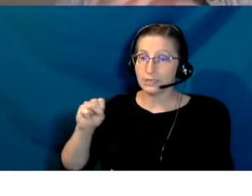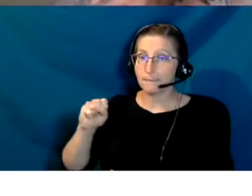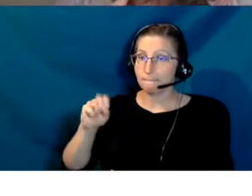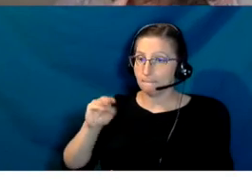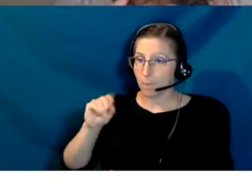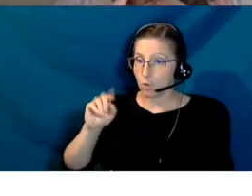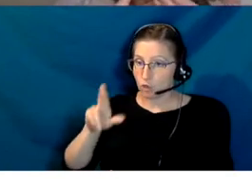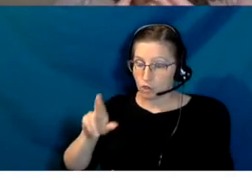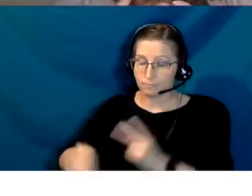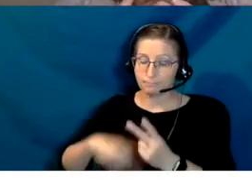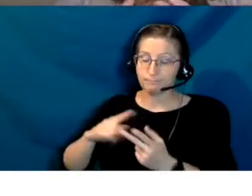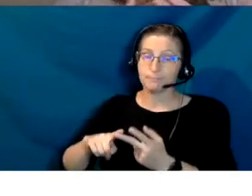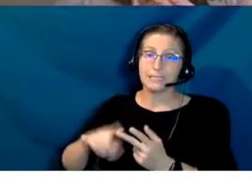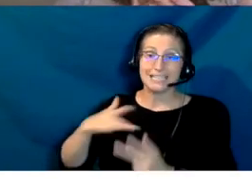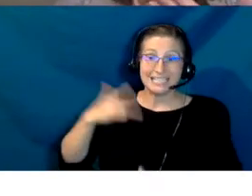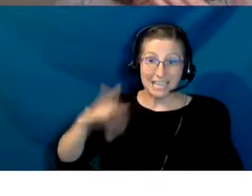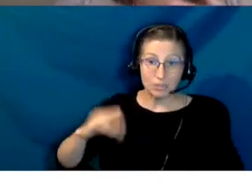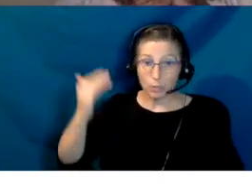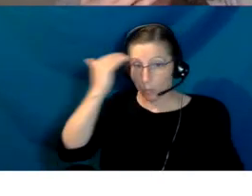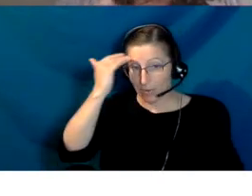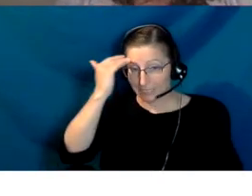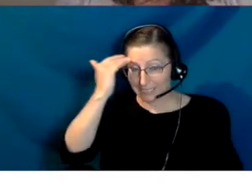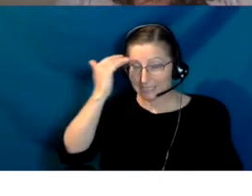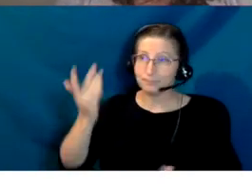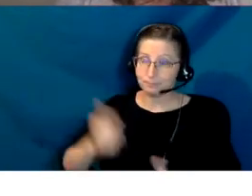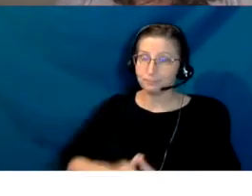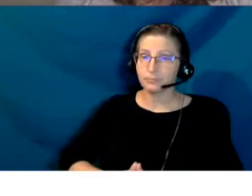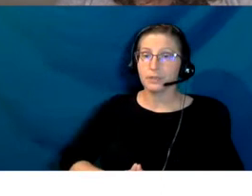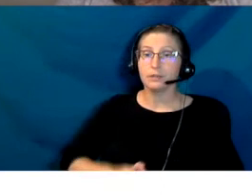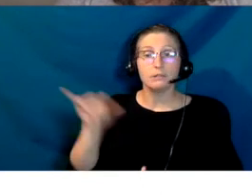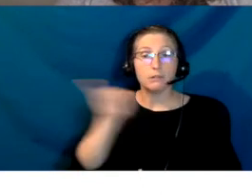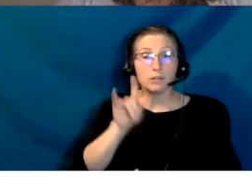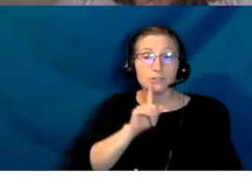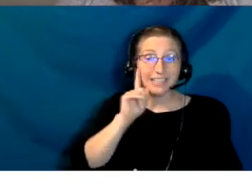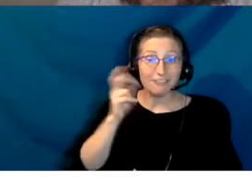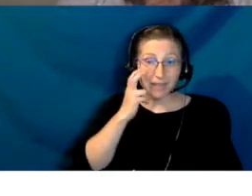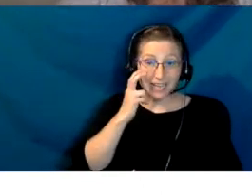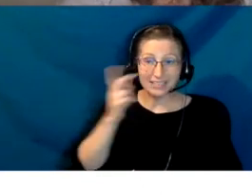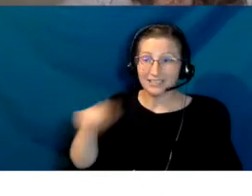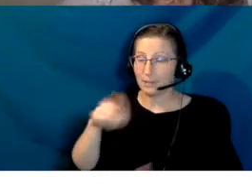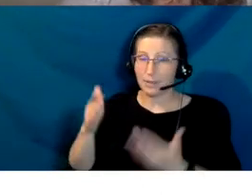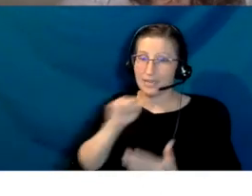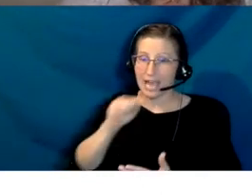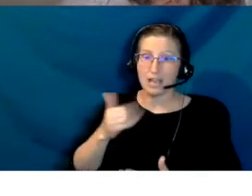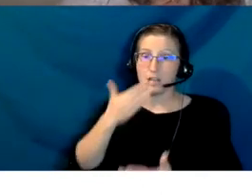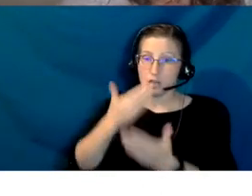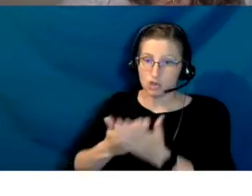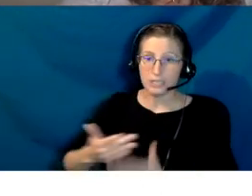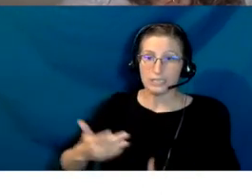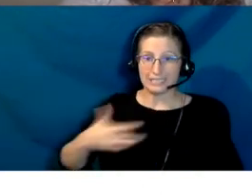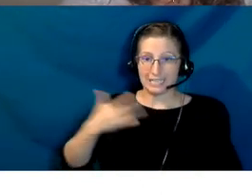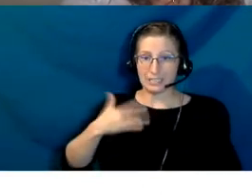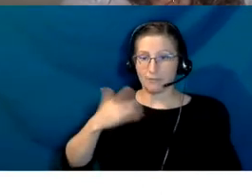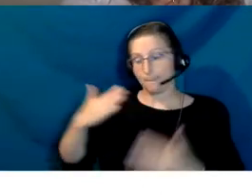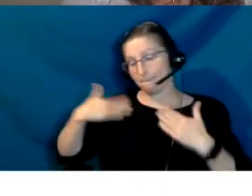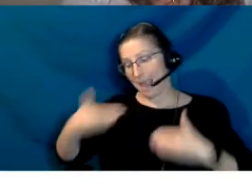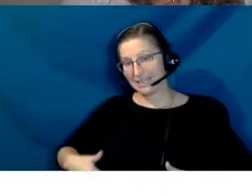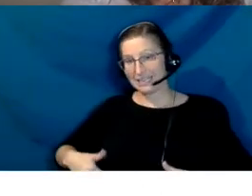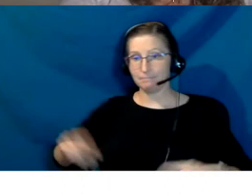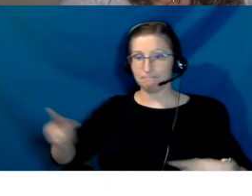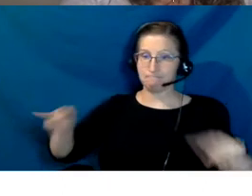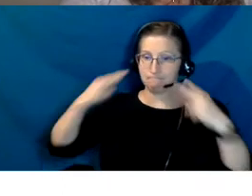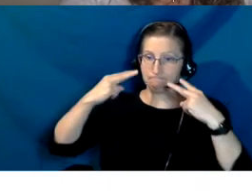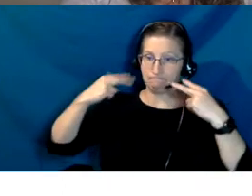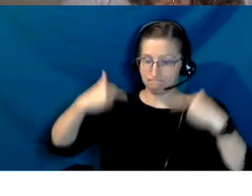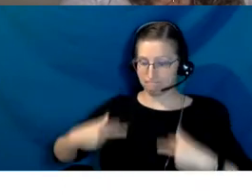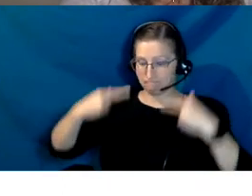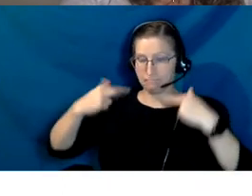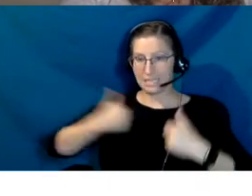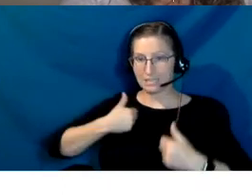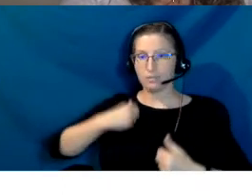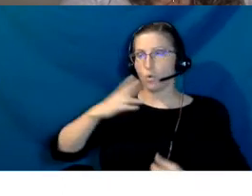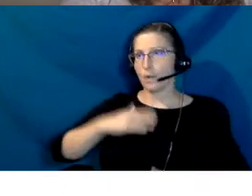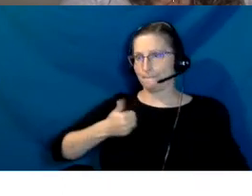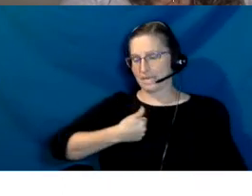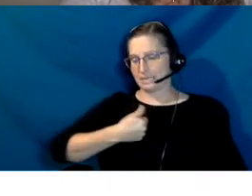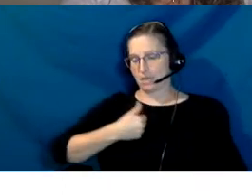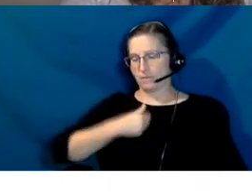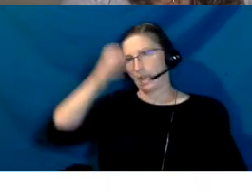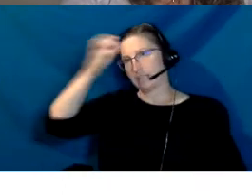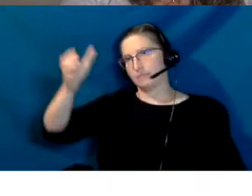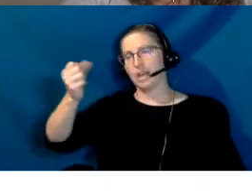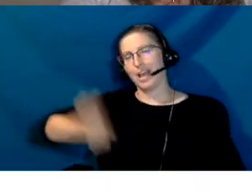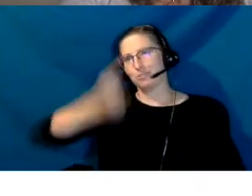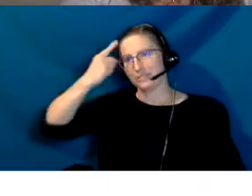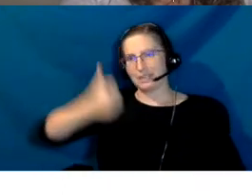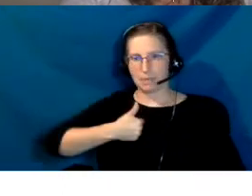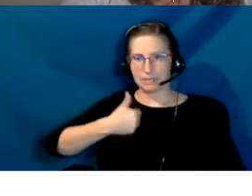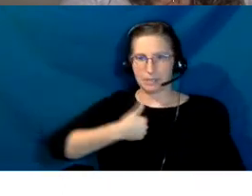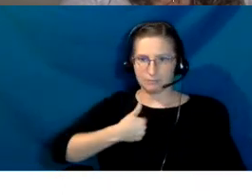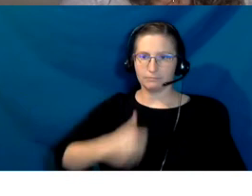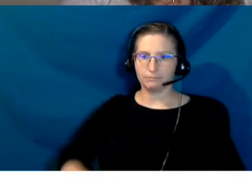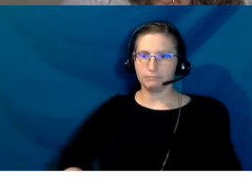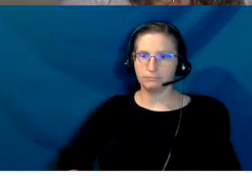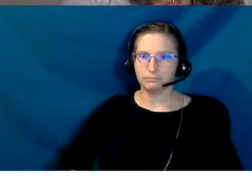body image or have a self-concept and understanding of themselves.